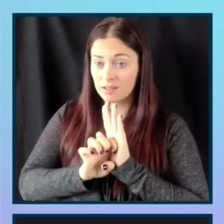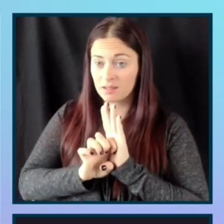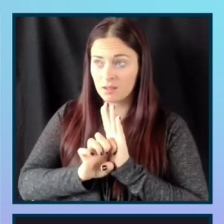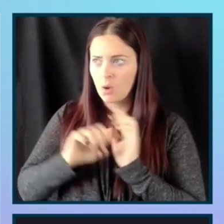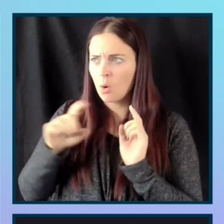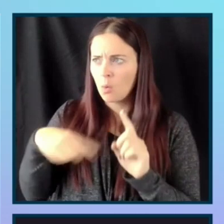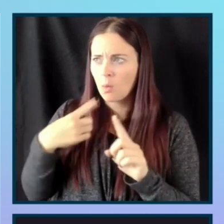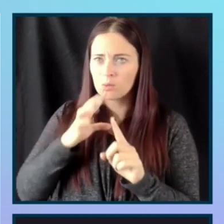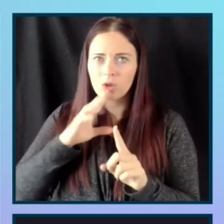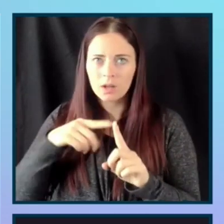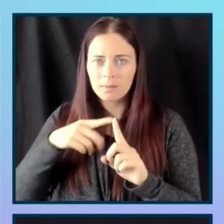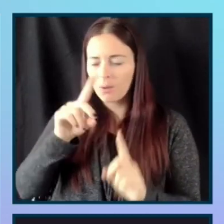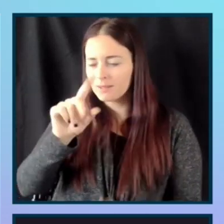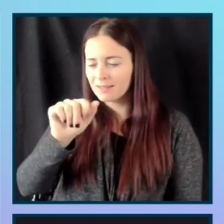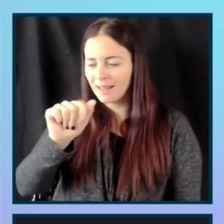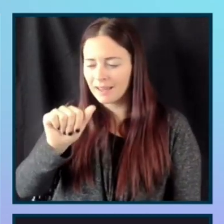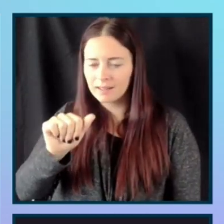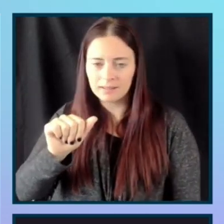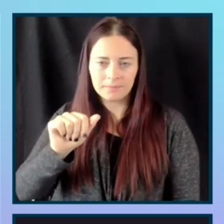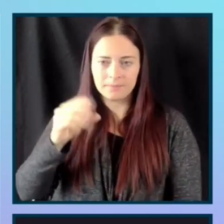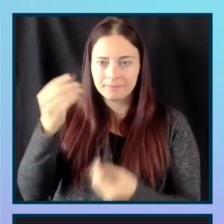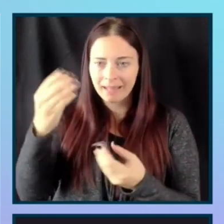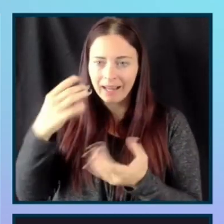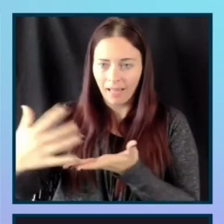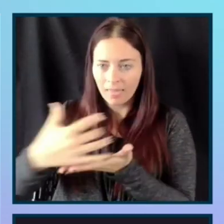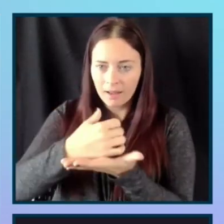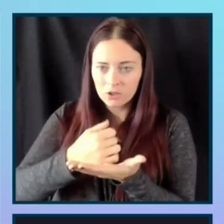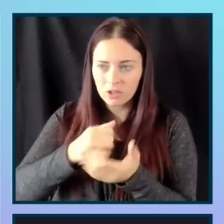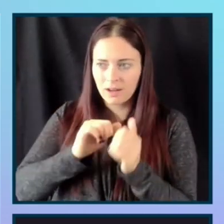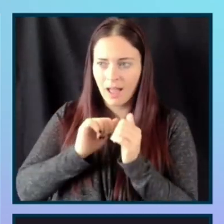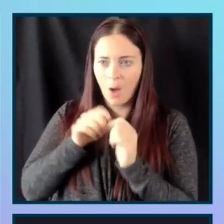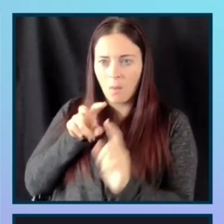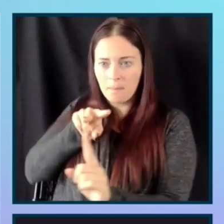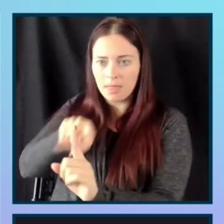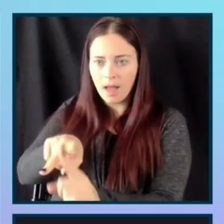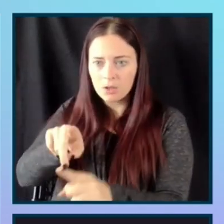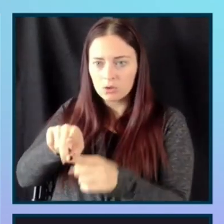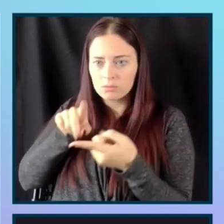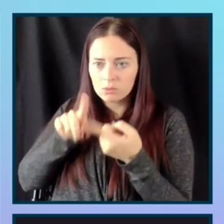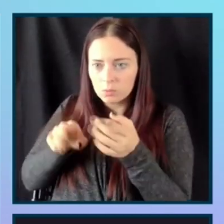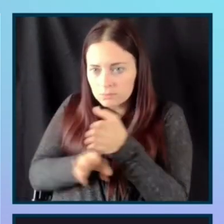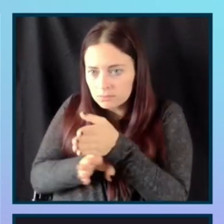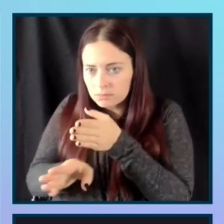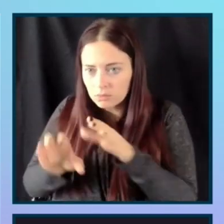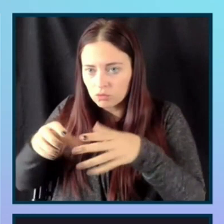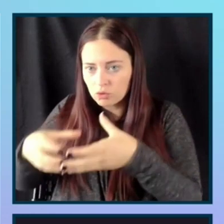when we're speaking about data collection when applied to marginalized groups, should we not be more careful?